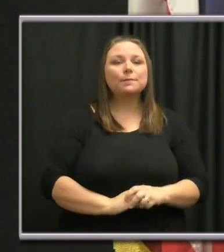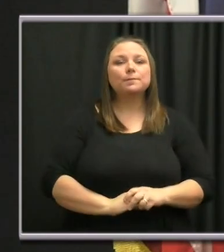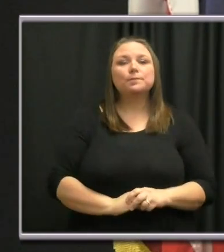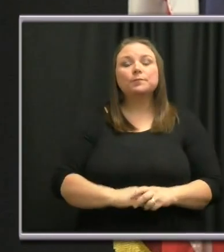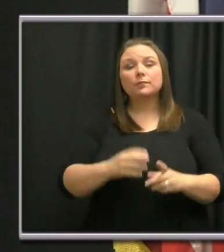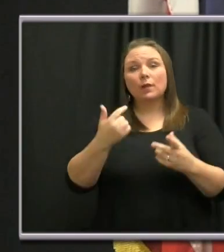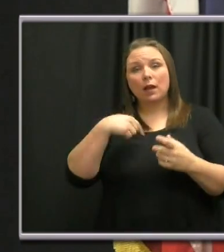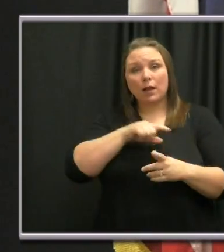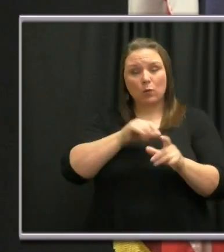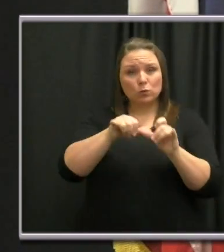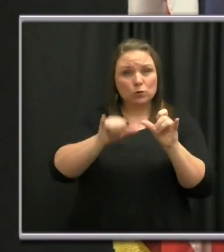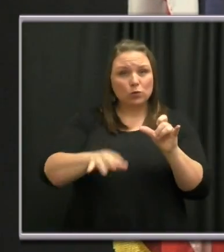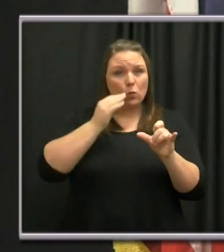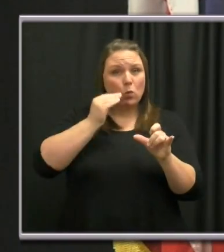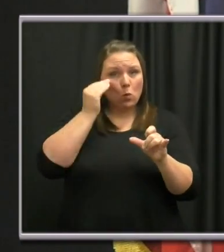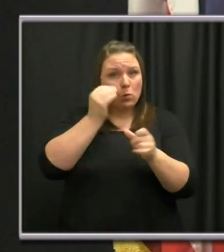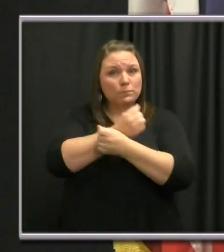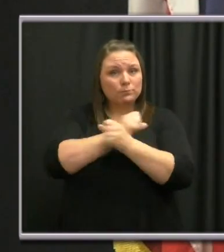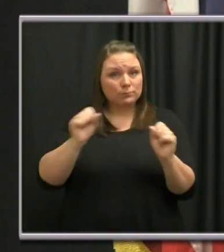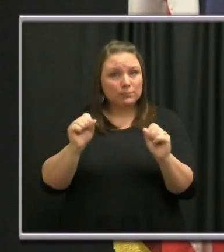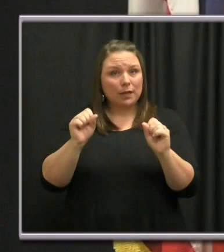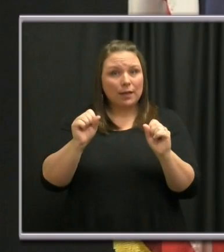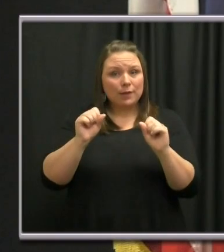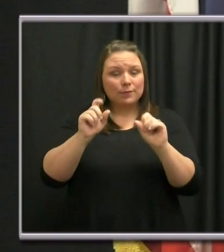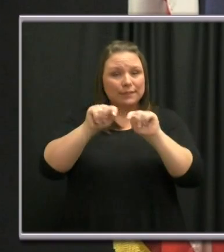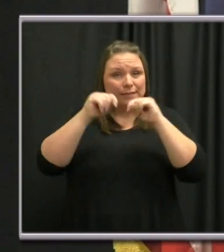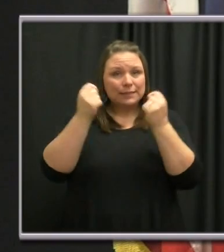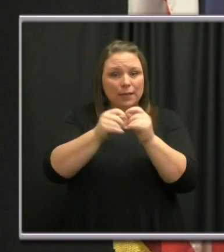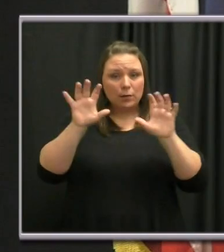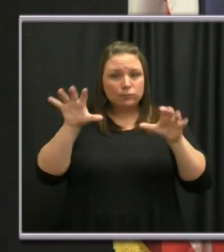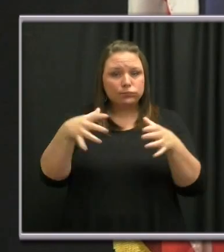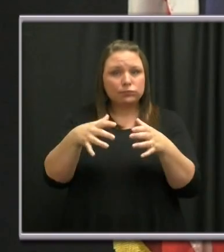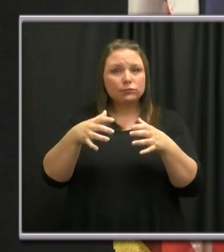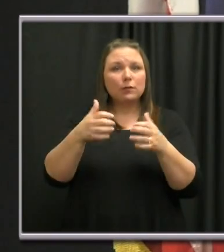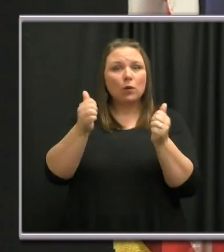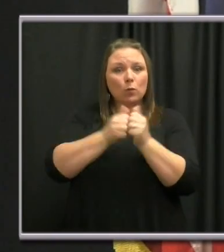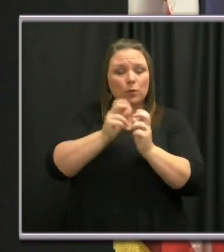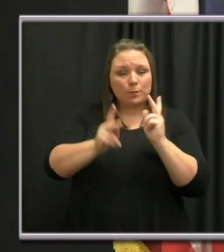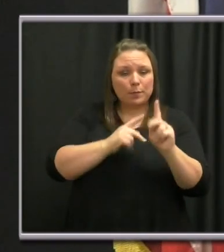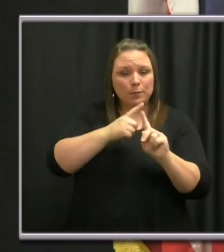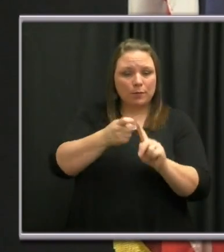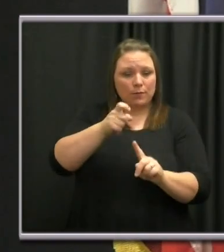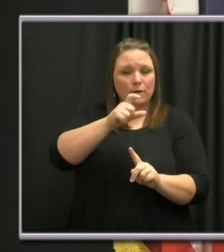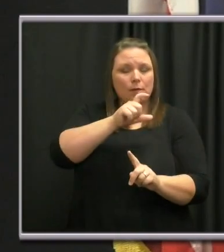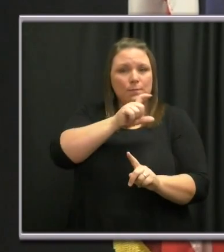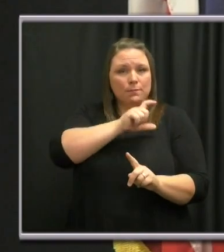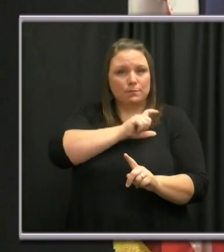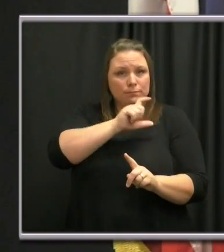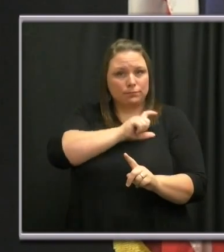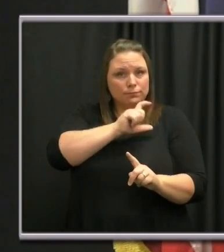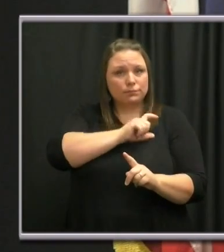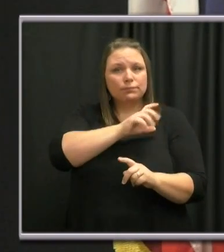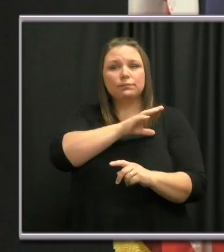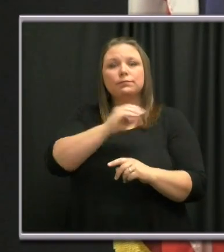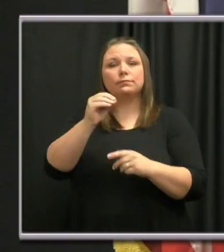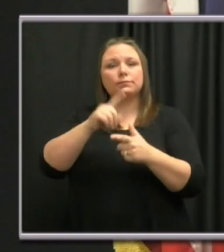WELL BEING OF THOSE WE LOST. NOW ARE SAVORED HOME. ENFORCEMENT TEAMS COMPRISED OF